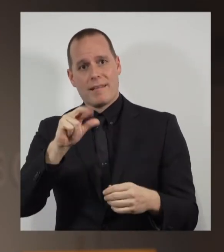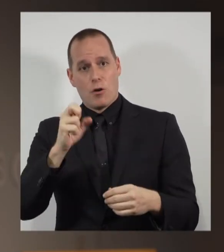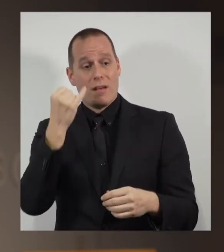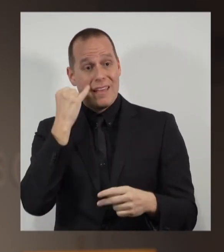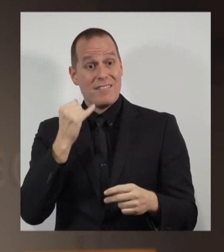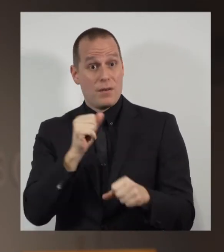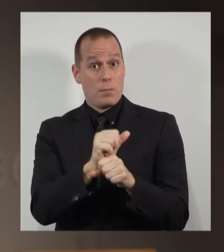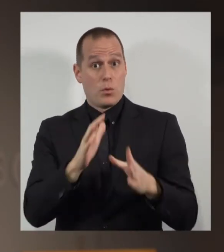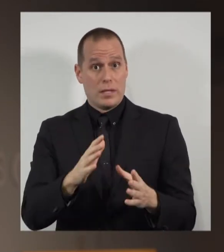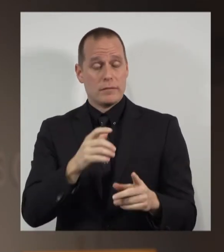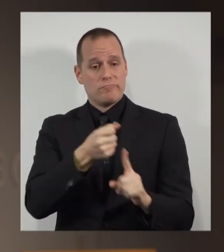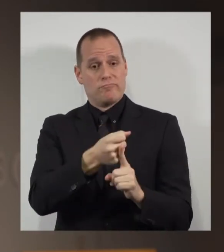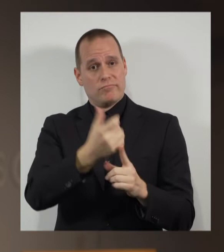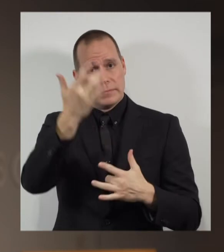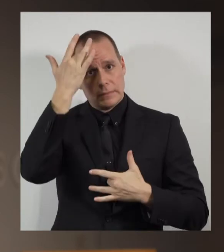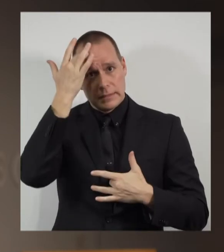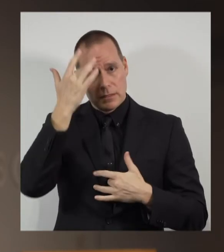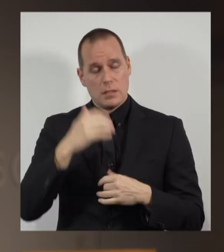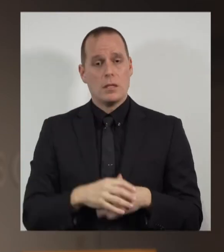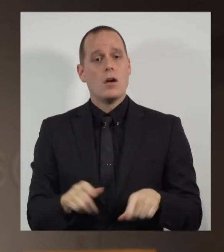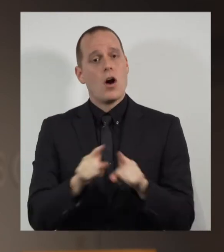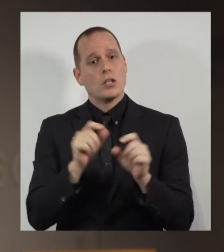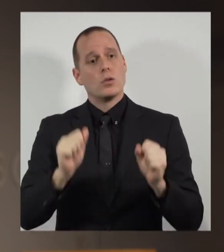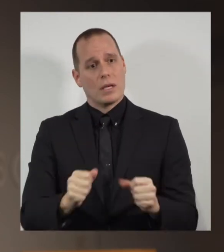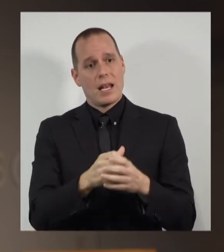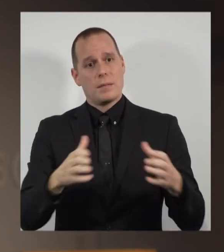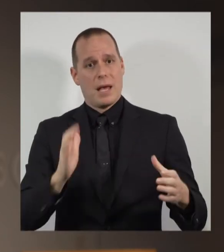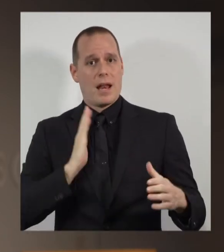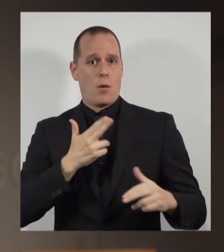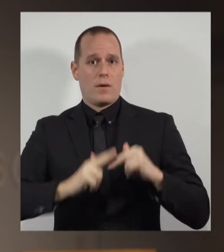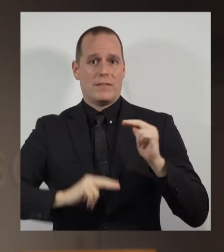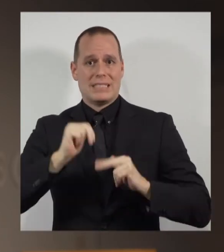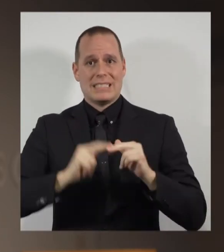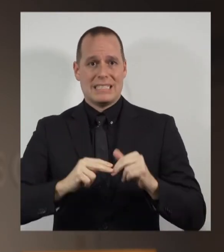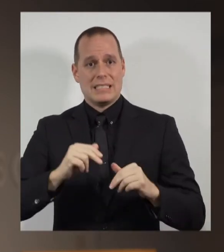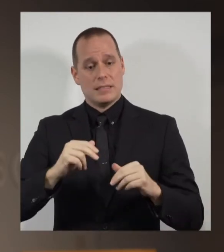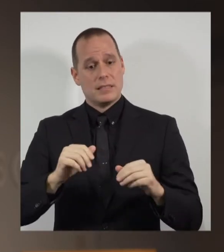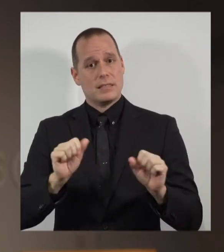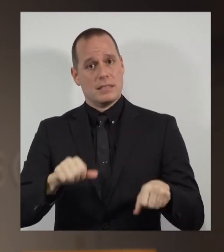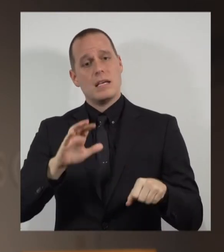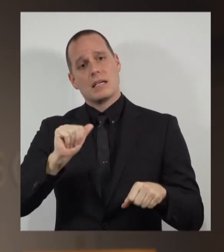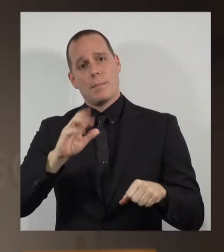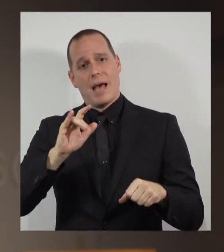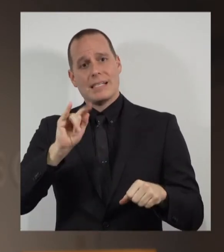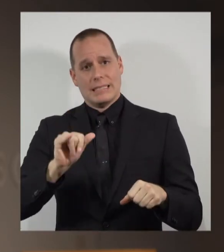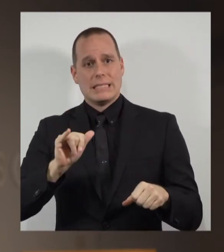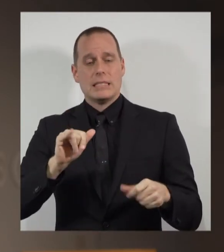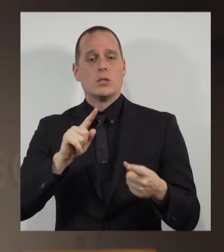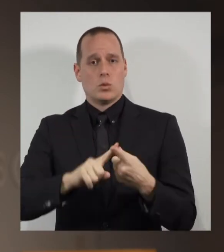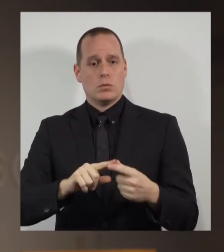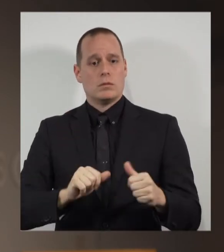if employees get sick, and so we can expand our facilities’ capacity to respond to this challenge.